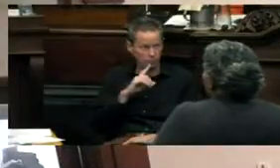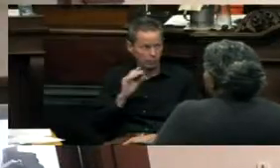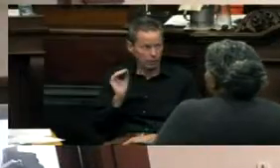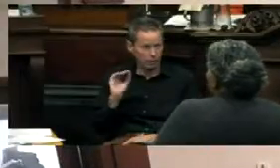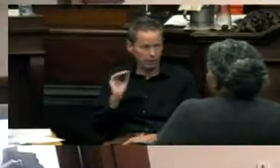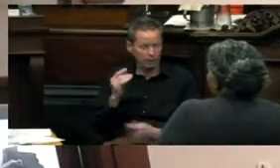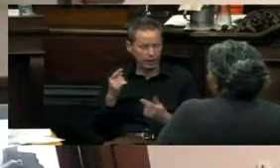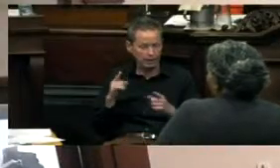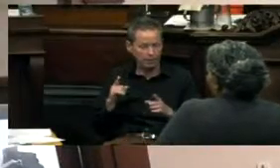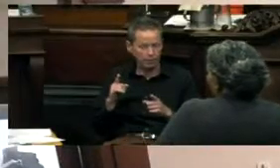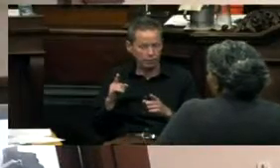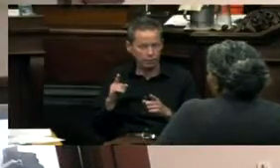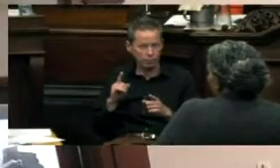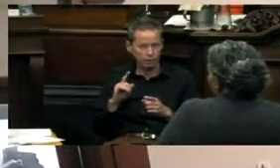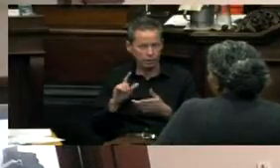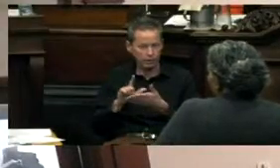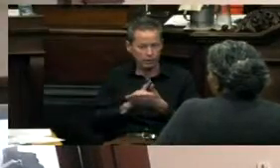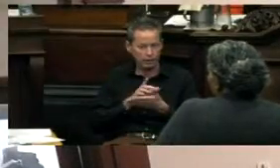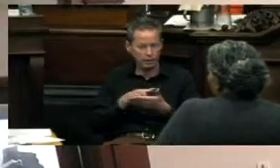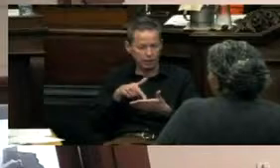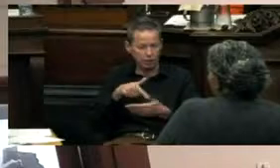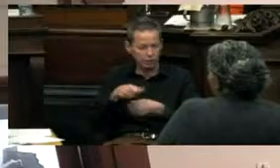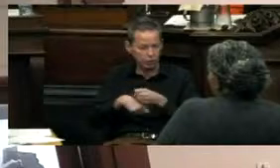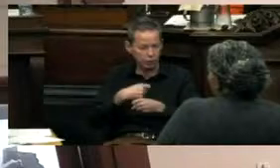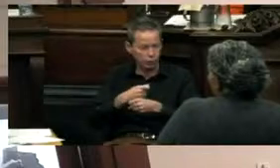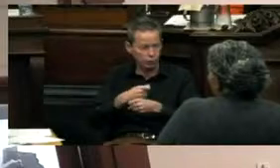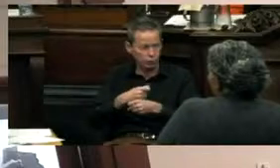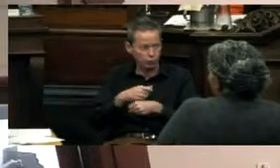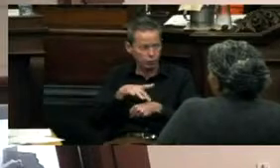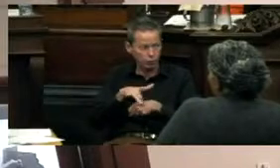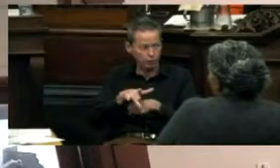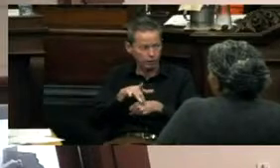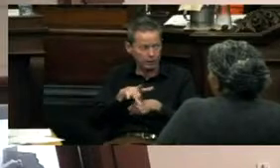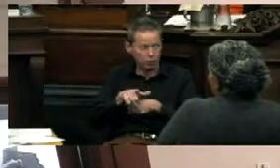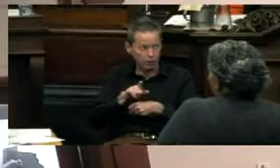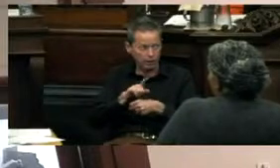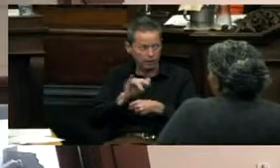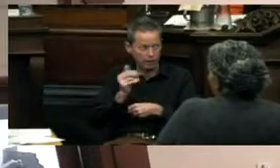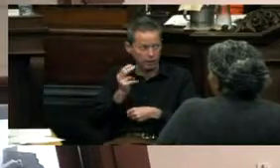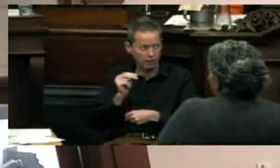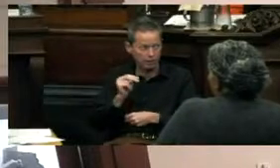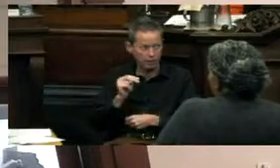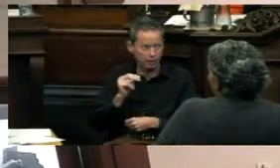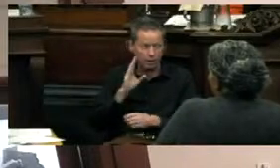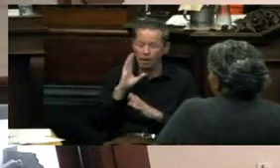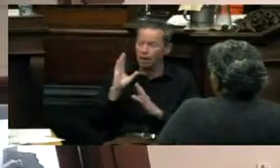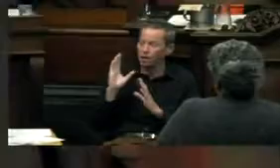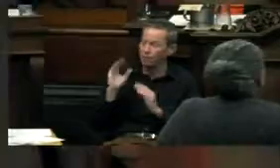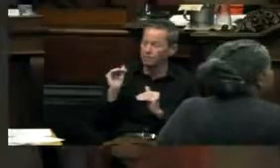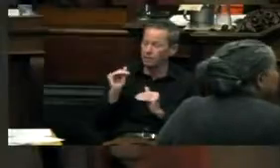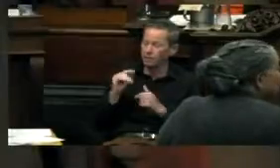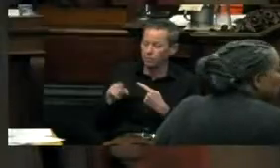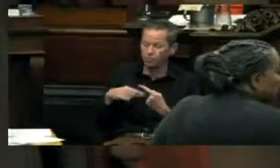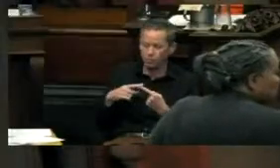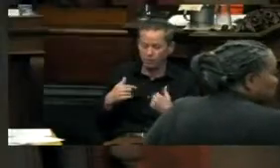been pushed back to early January. Okay. Okay. So nothing. So really nothing happening regarding the litigation this